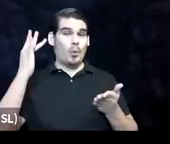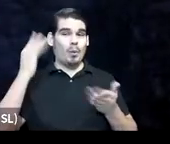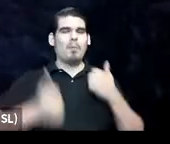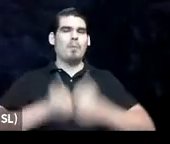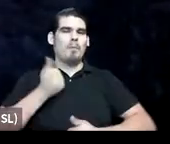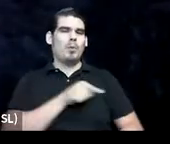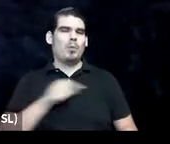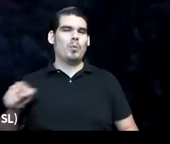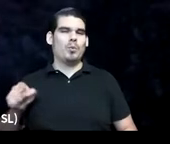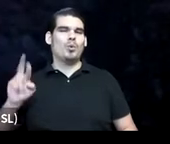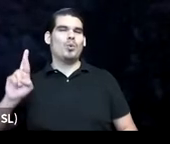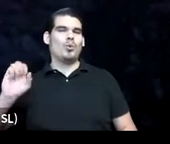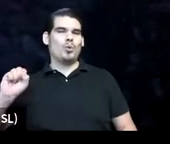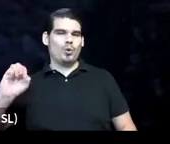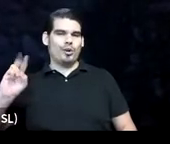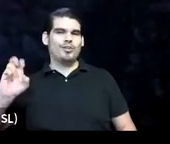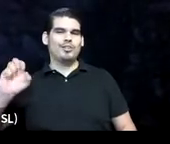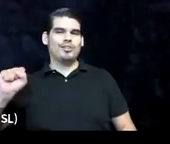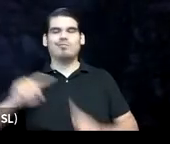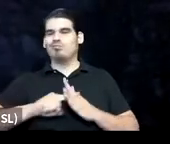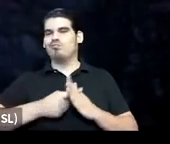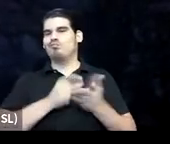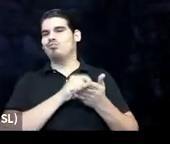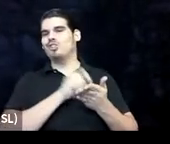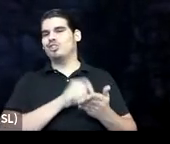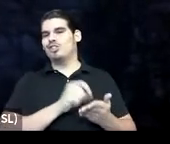how you're going to address the issue that you described, or you're going to aim to address